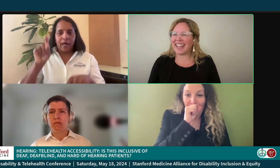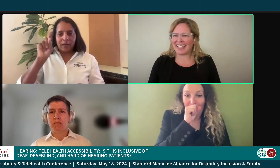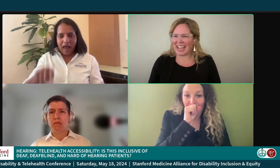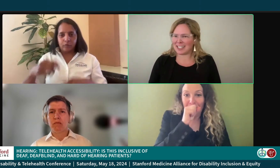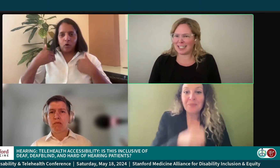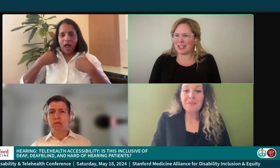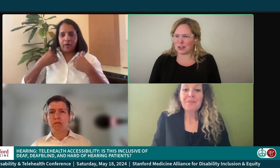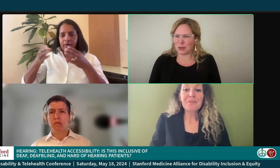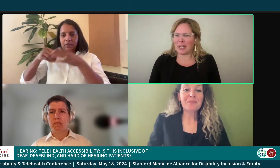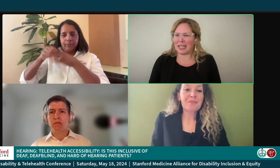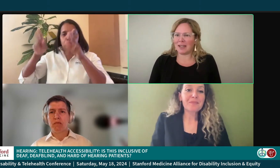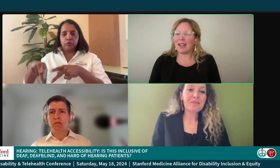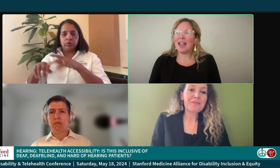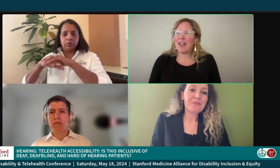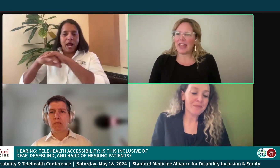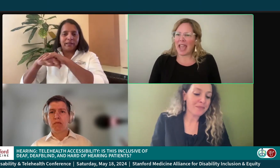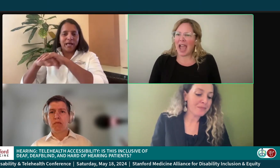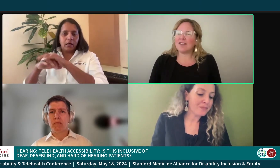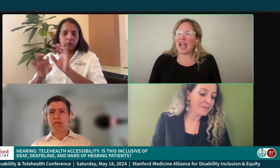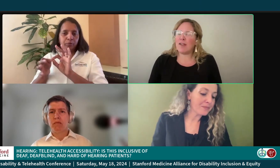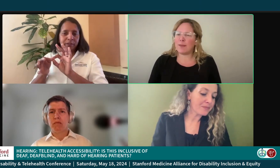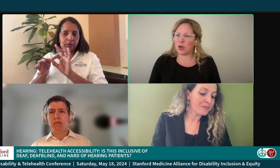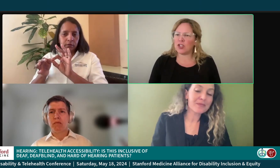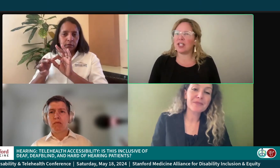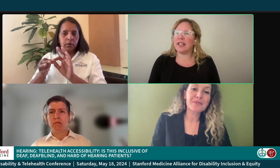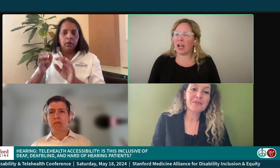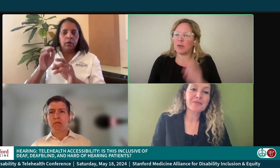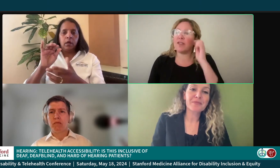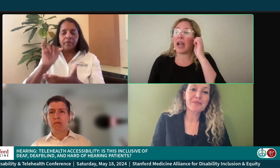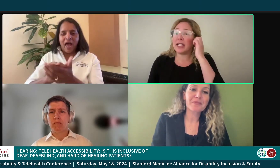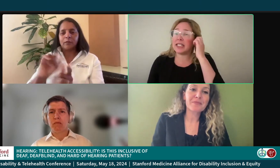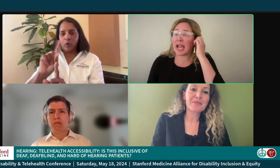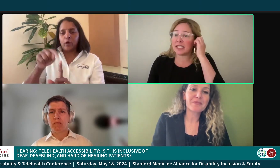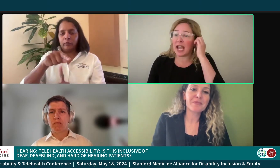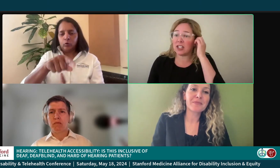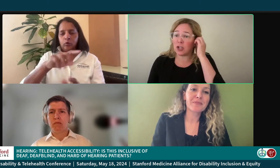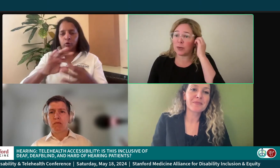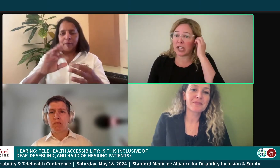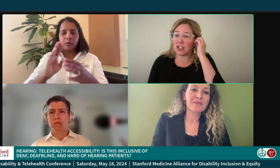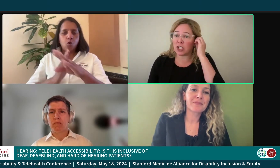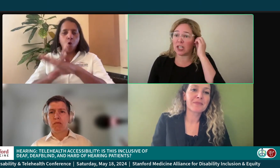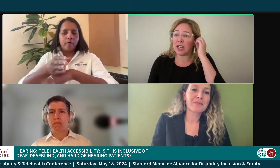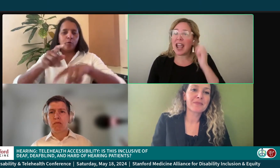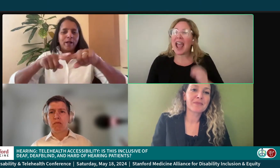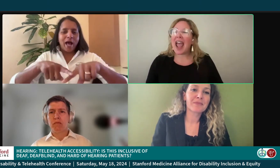they can't see the screen, they have to have a person there providing tactile interpretation.